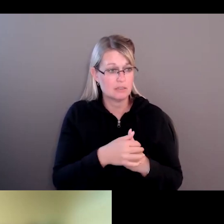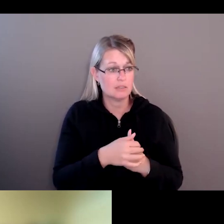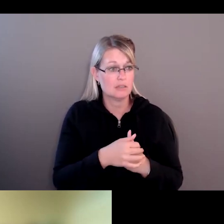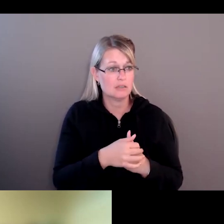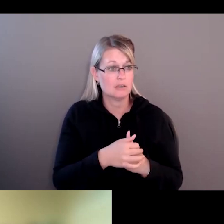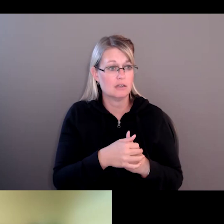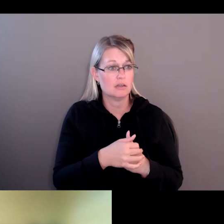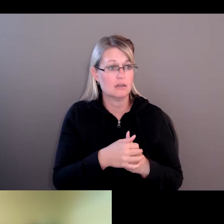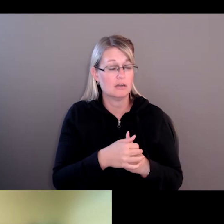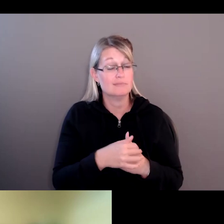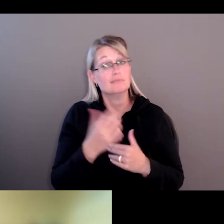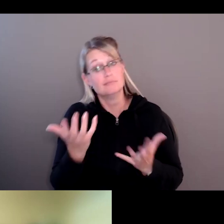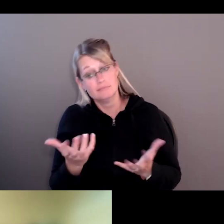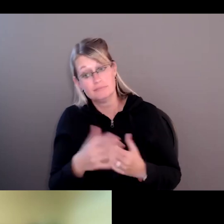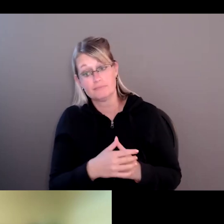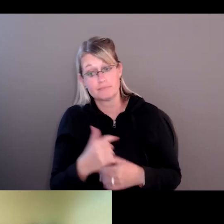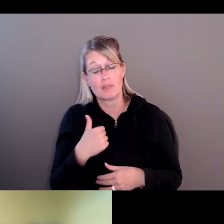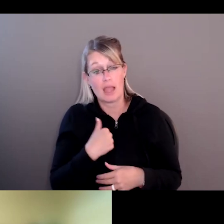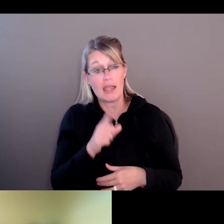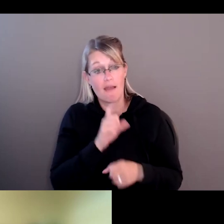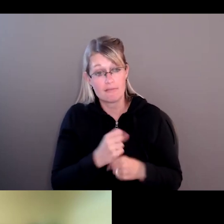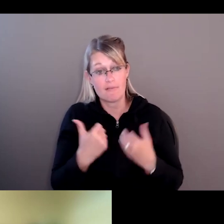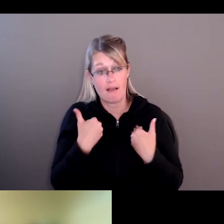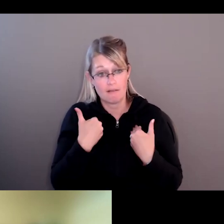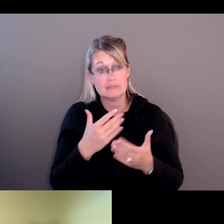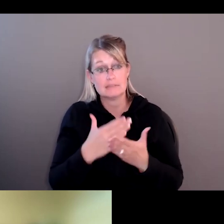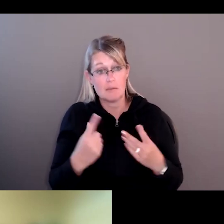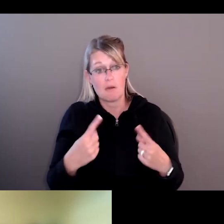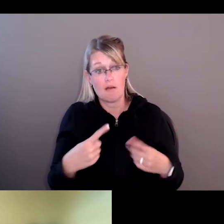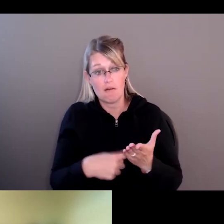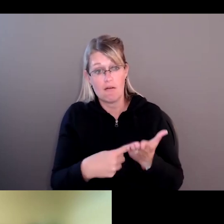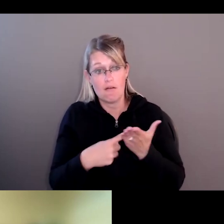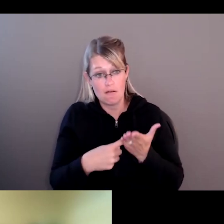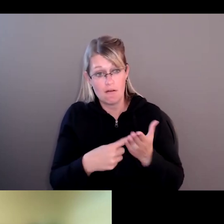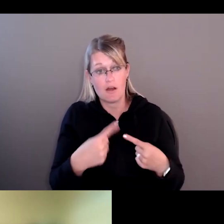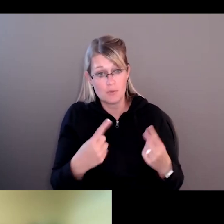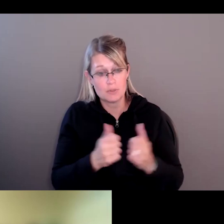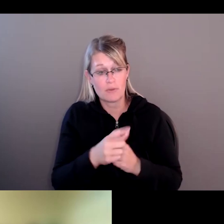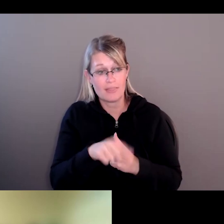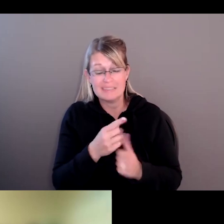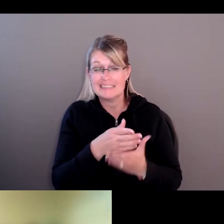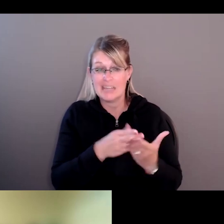Although I have actually had some arguments with them around the fact that some of their content is